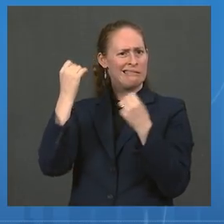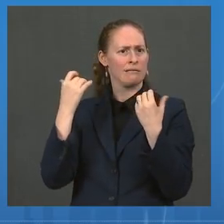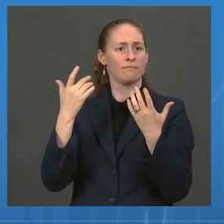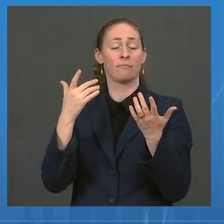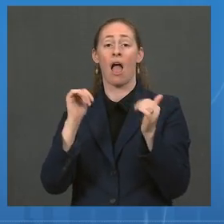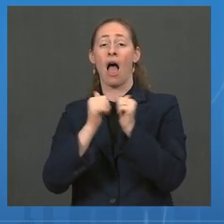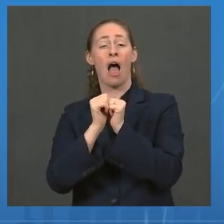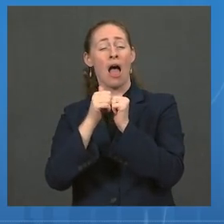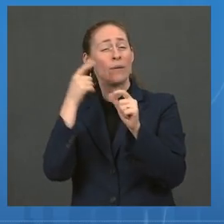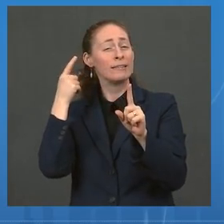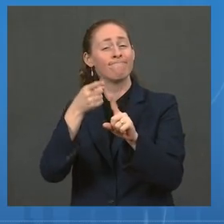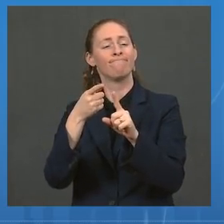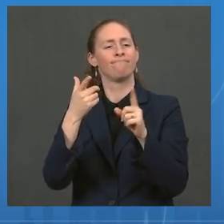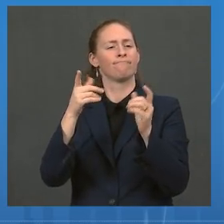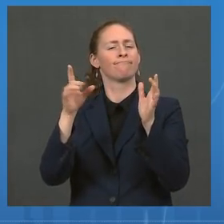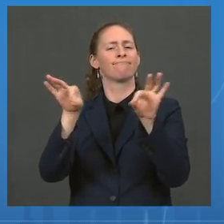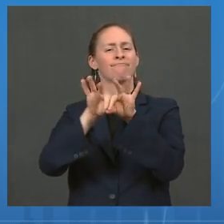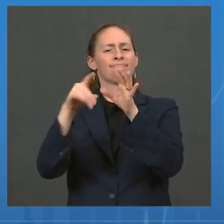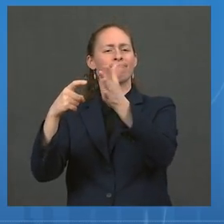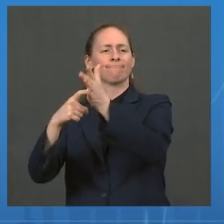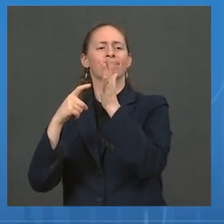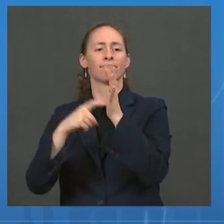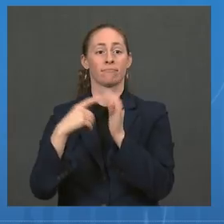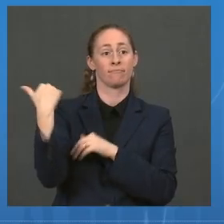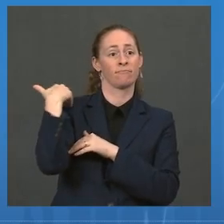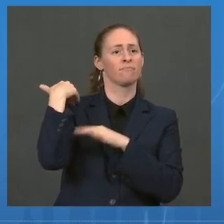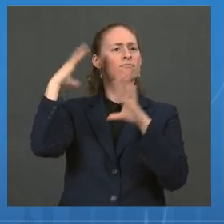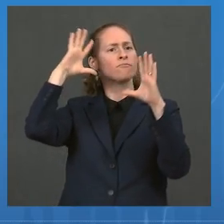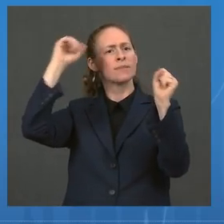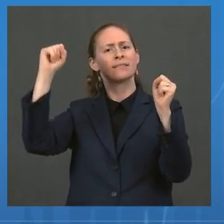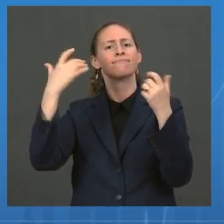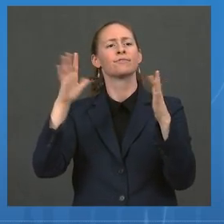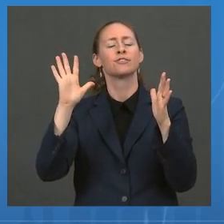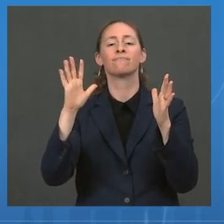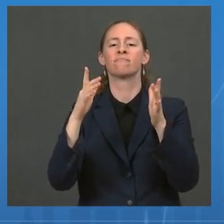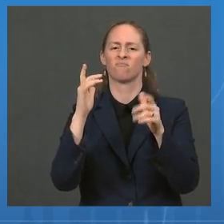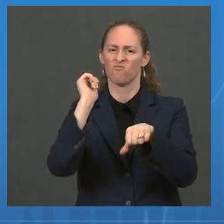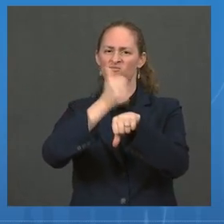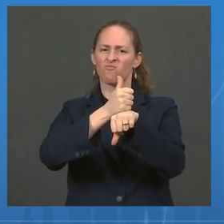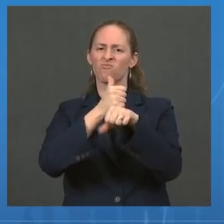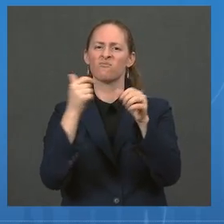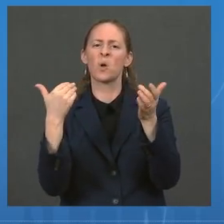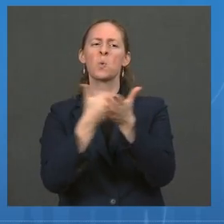Last month, the President announced new vaccination requirements that will cover about 100 million Americans.